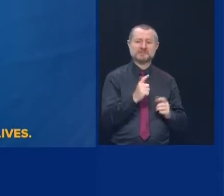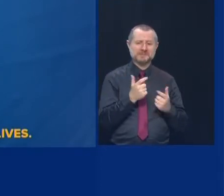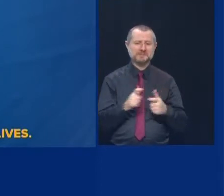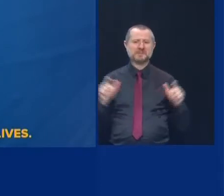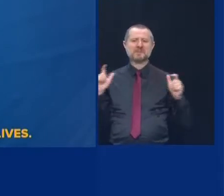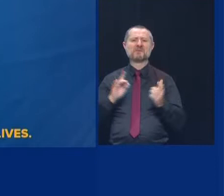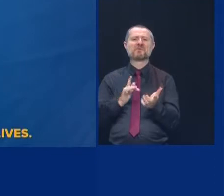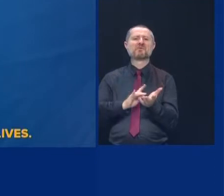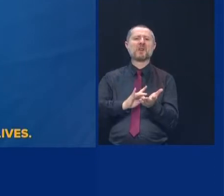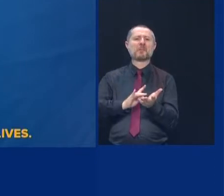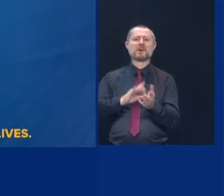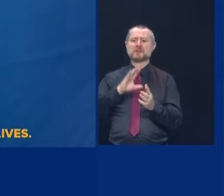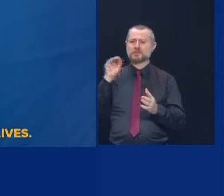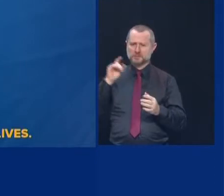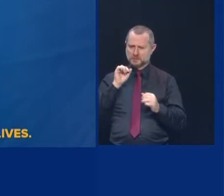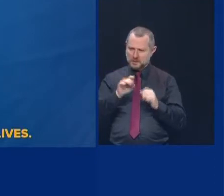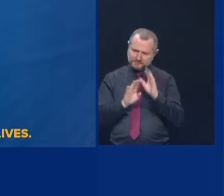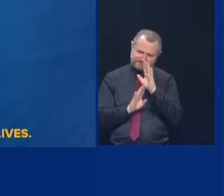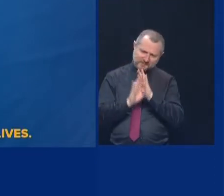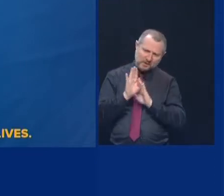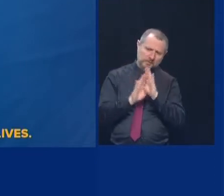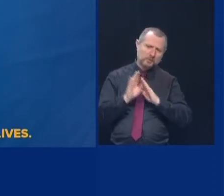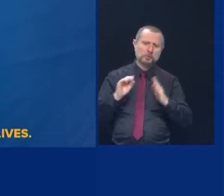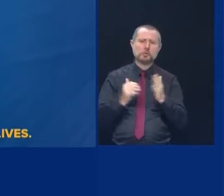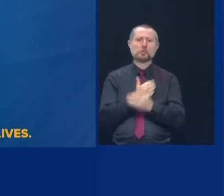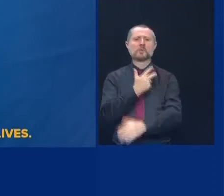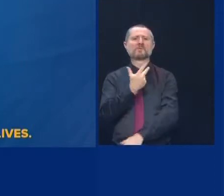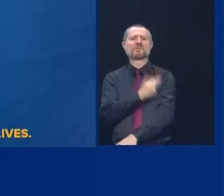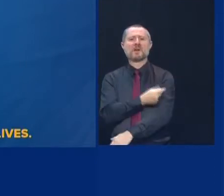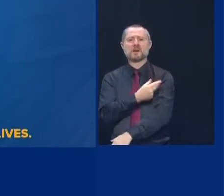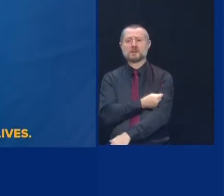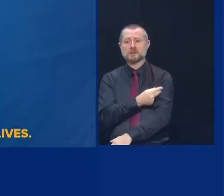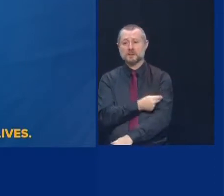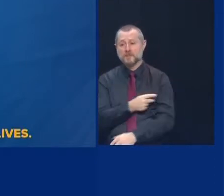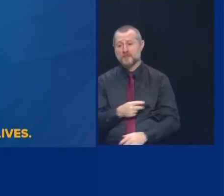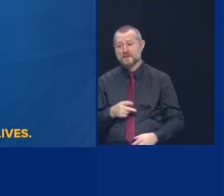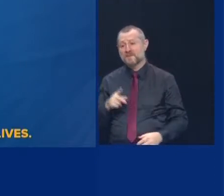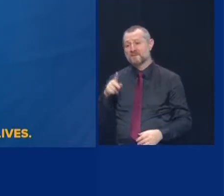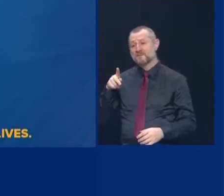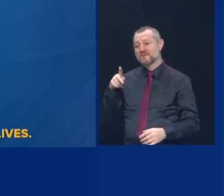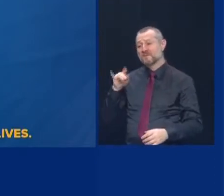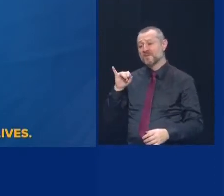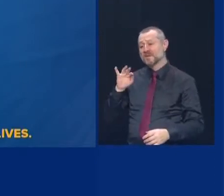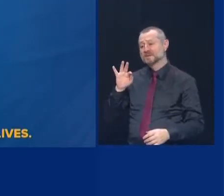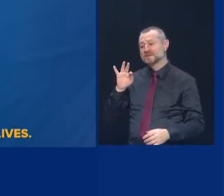IT IS GREAT NEWS. YOU HAD AN INTERNATIONAL COMPETITION AMONG BIG PHARMA